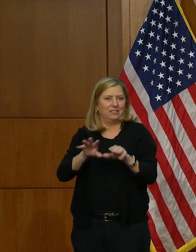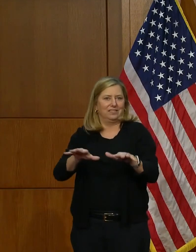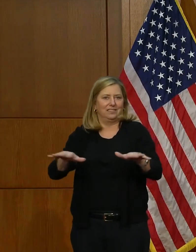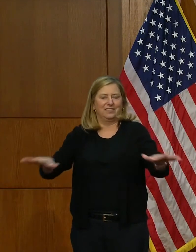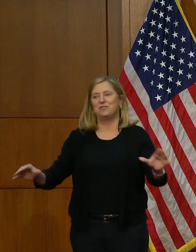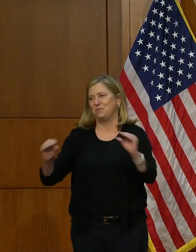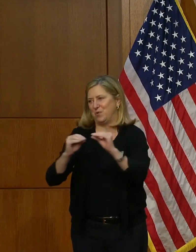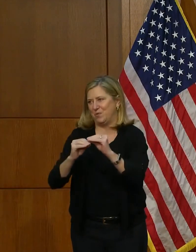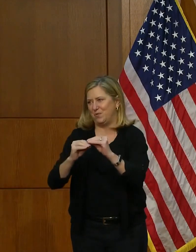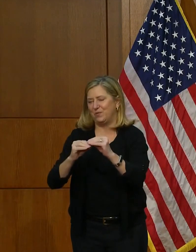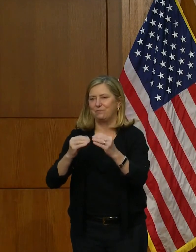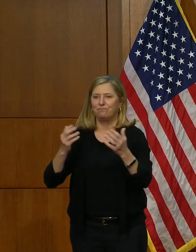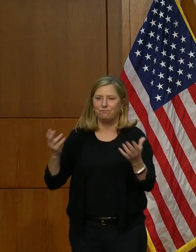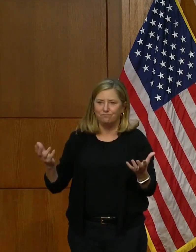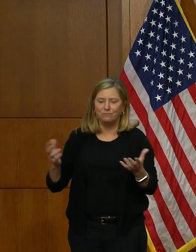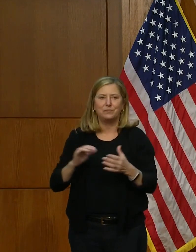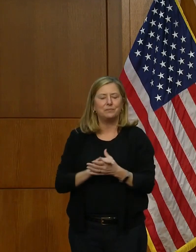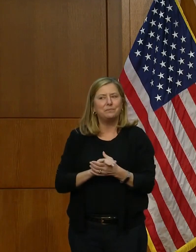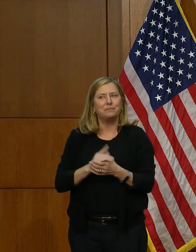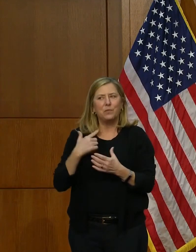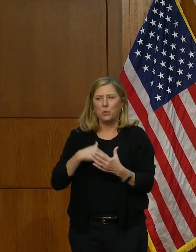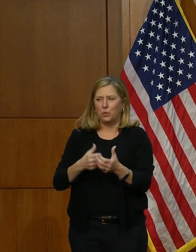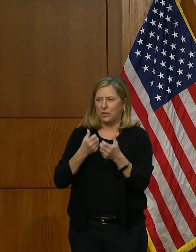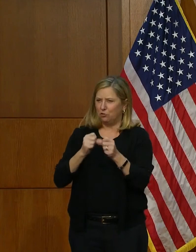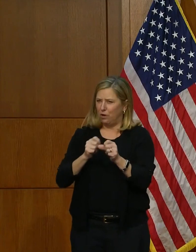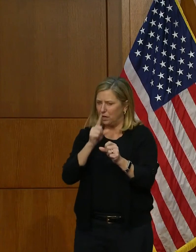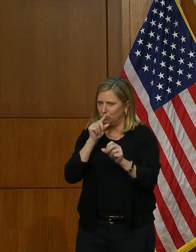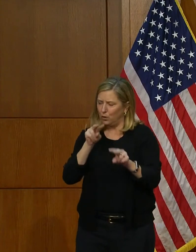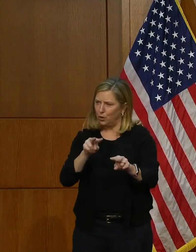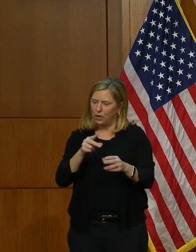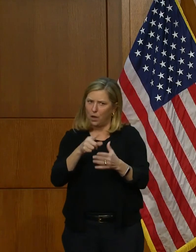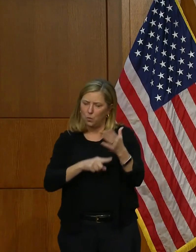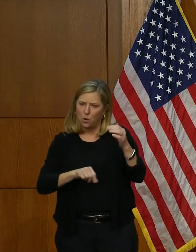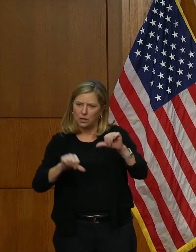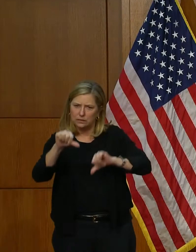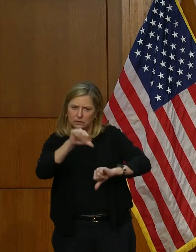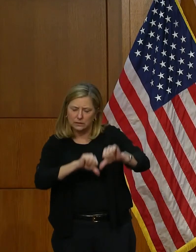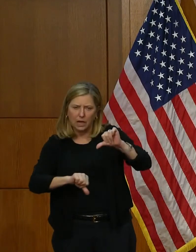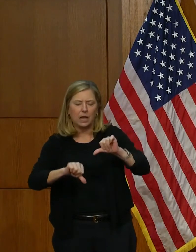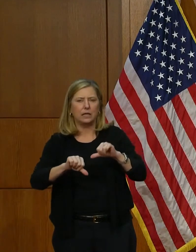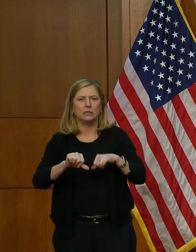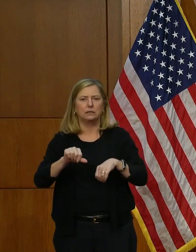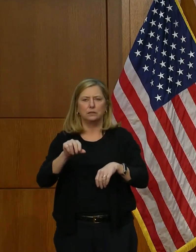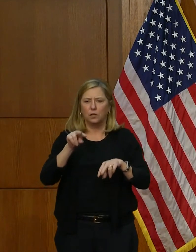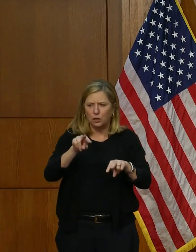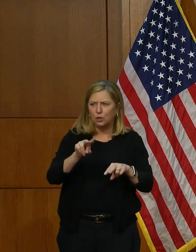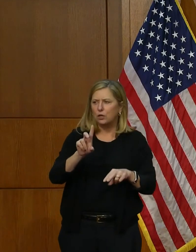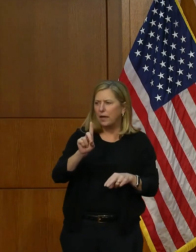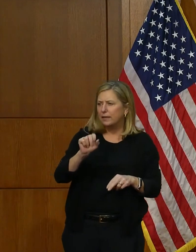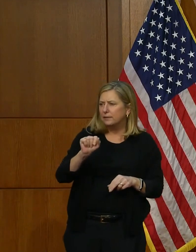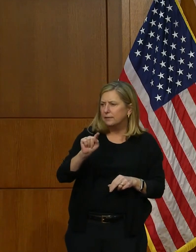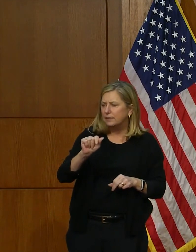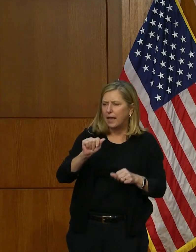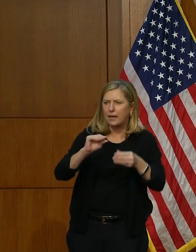THAT WE KNOW THAT SPREAD THIS VIRUS. AND SO. NO, WE'VE REALLY